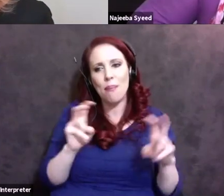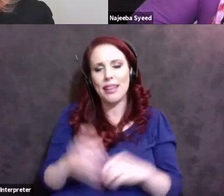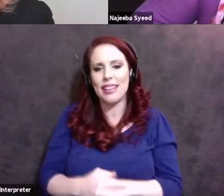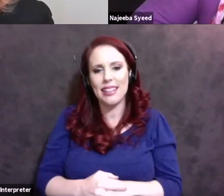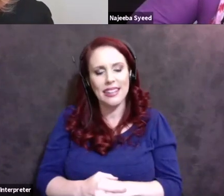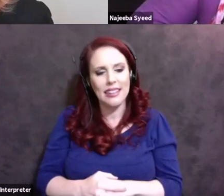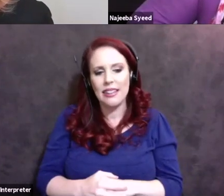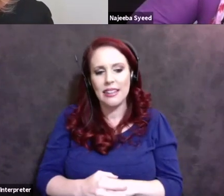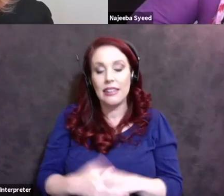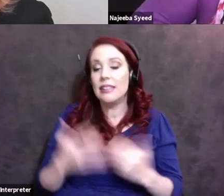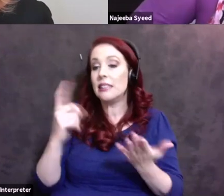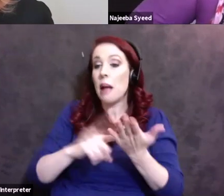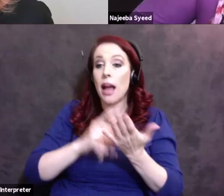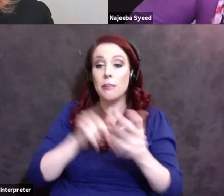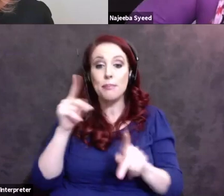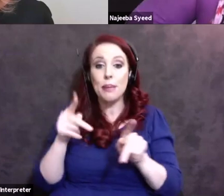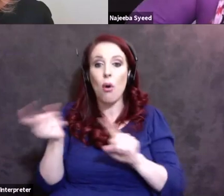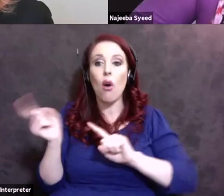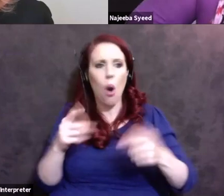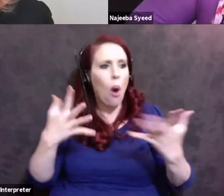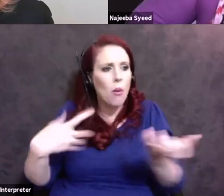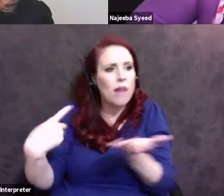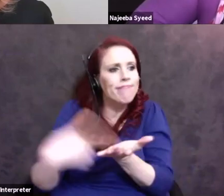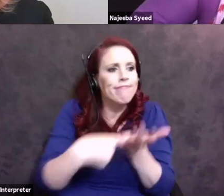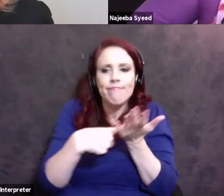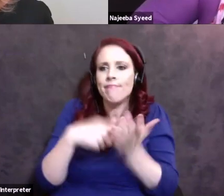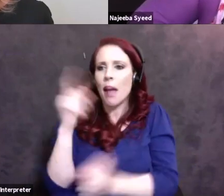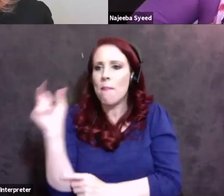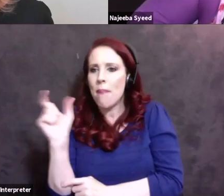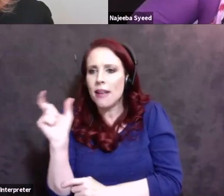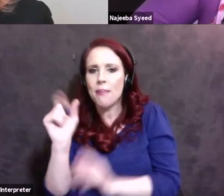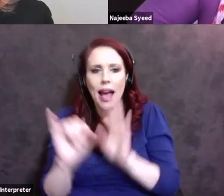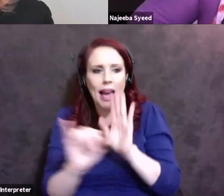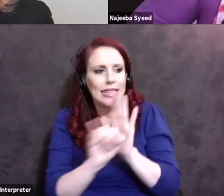to the table and say let's talk about Muslim identity and it means we want to fast and